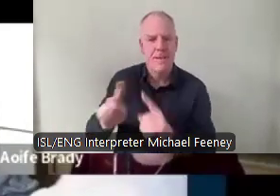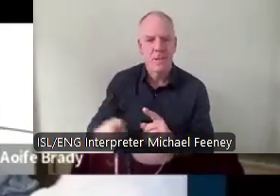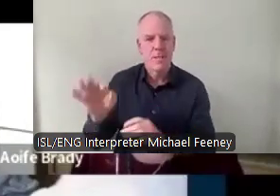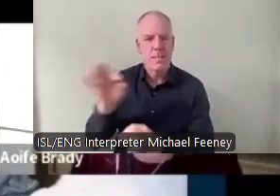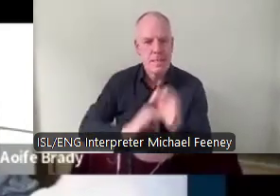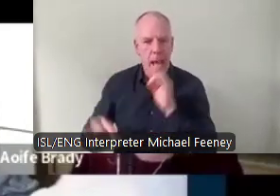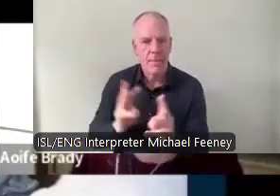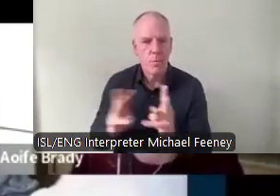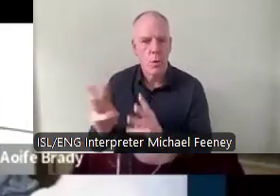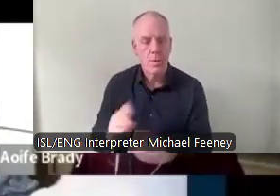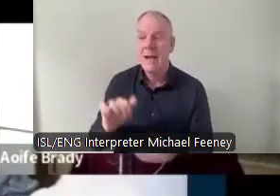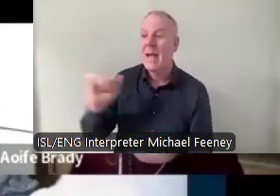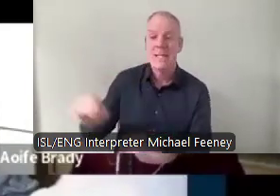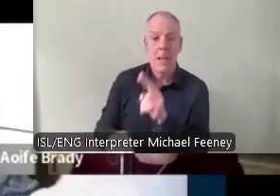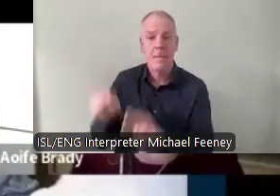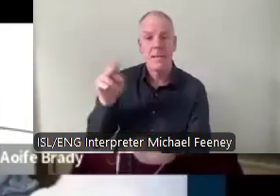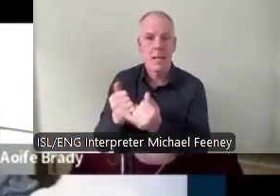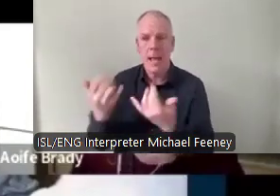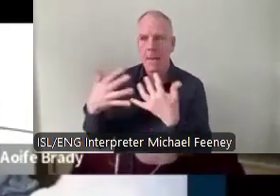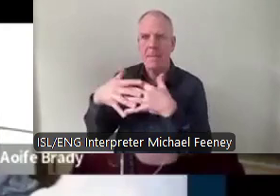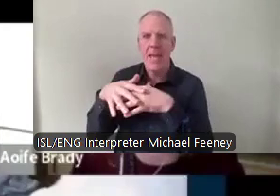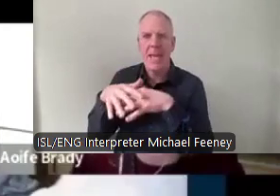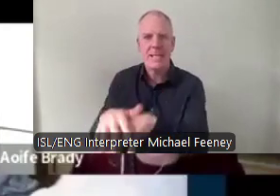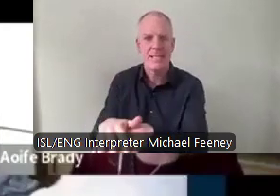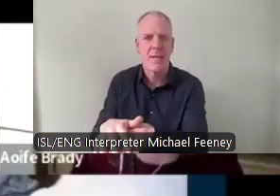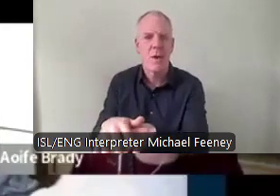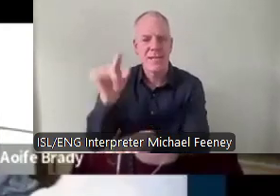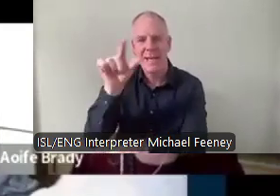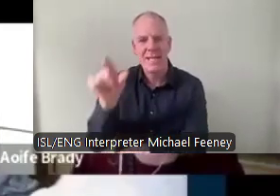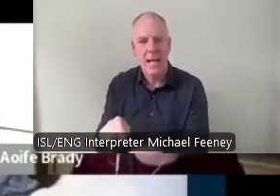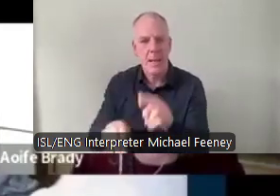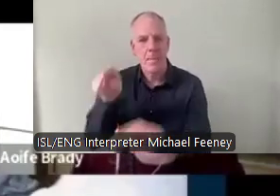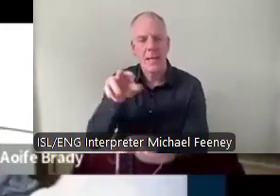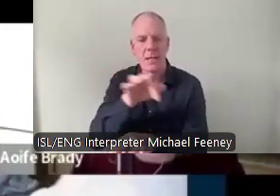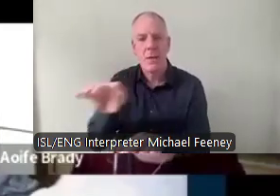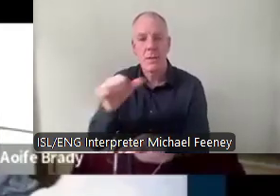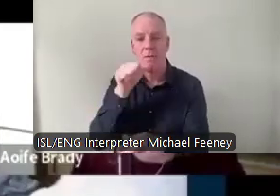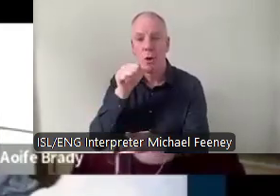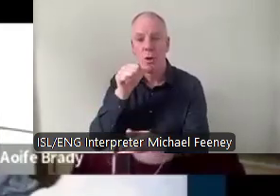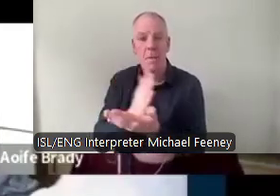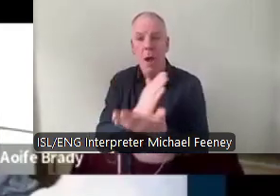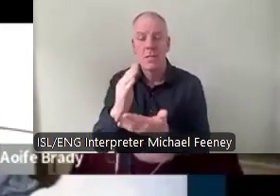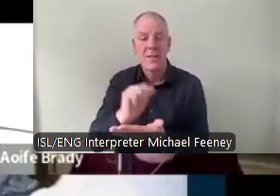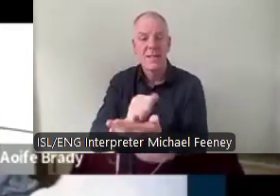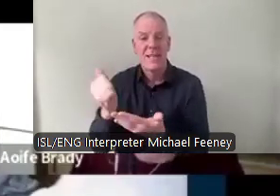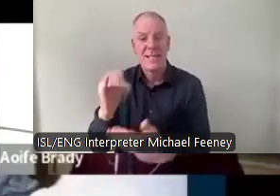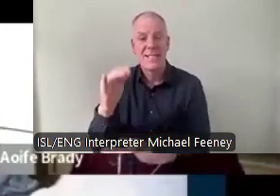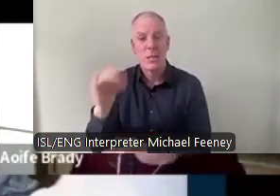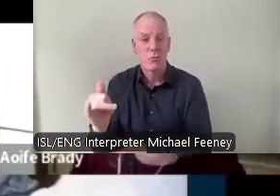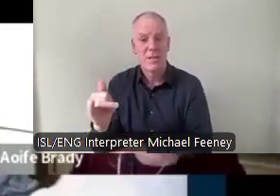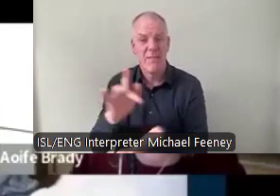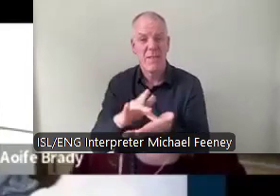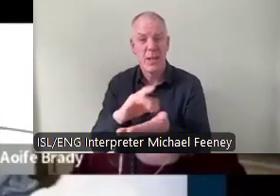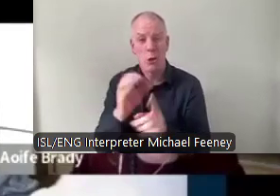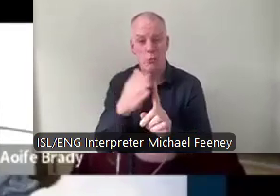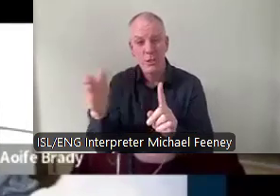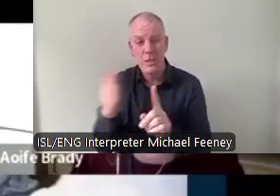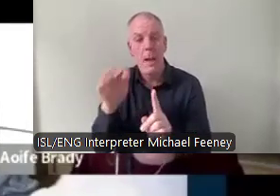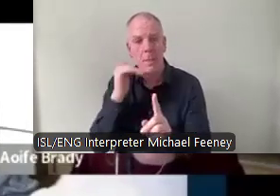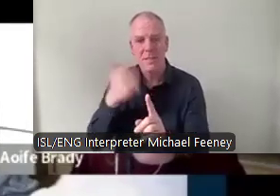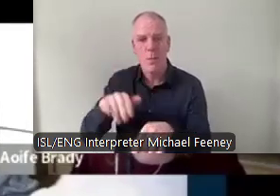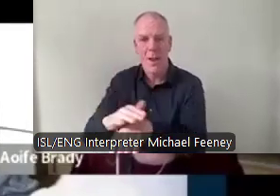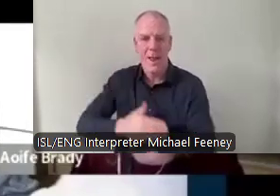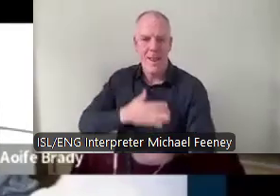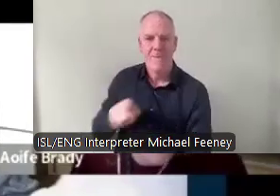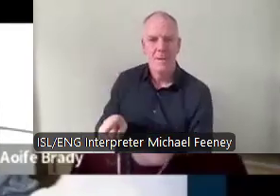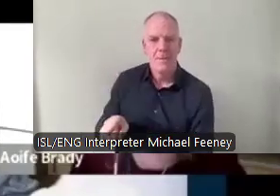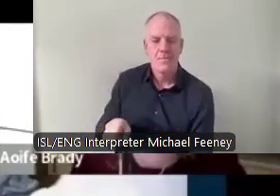described as a melting pot of Italian painting during the first decades of the 16th century, in part thanks to his well-placed location. Ferrara was, of course, and is,